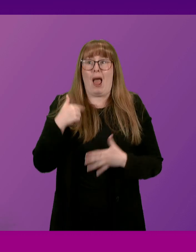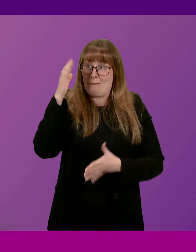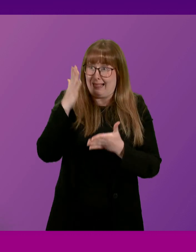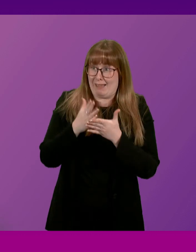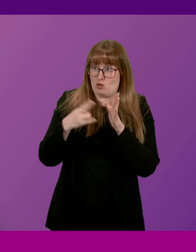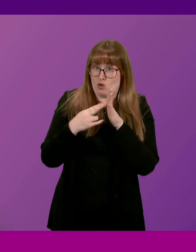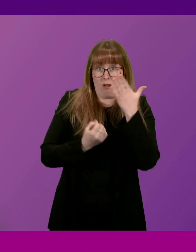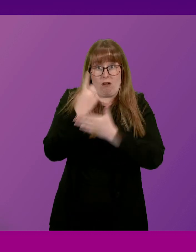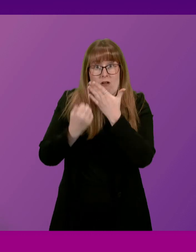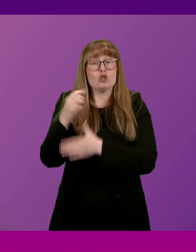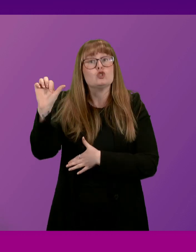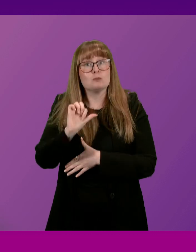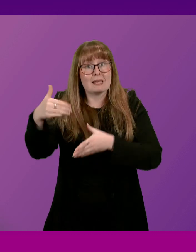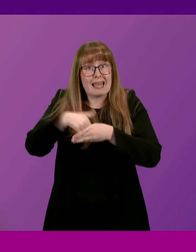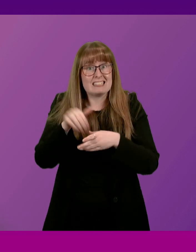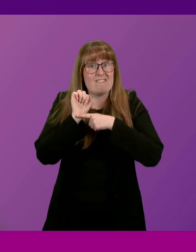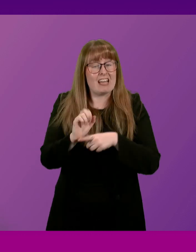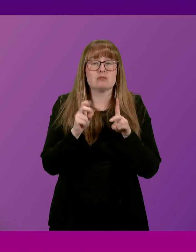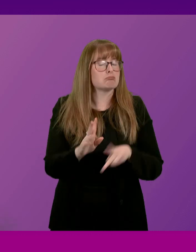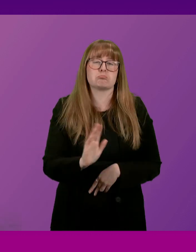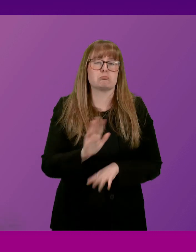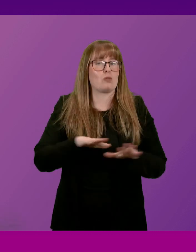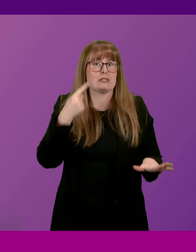should form part of the defence approach that we take forward.